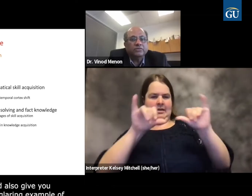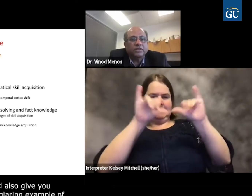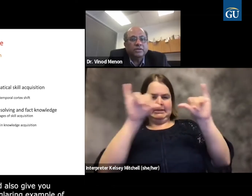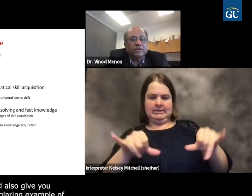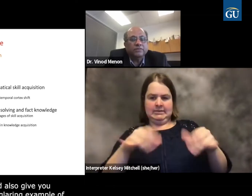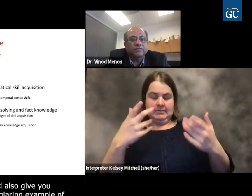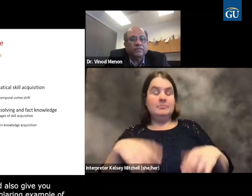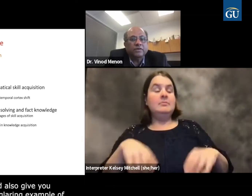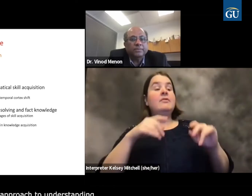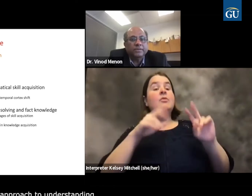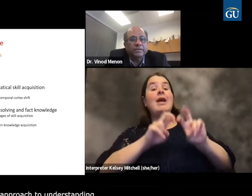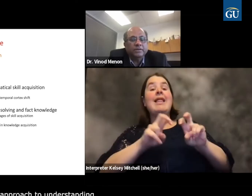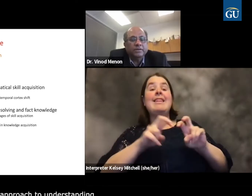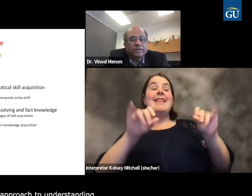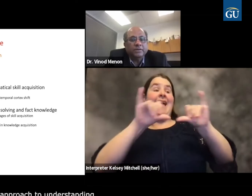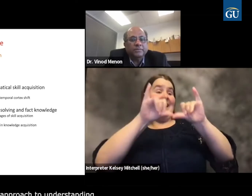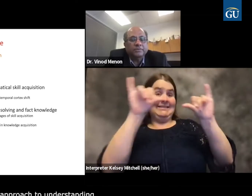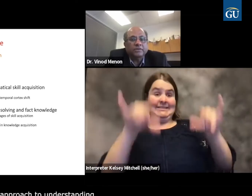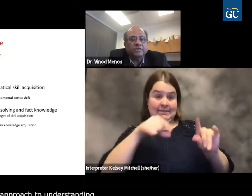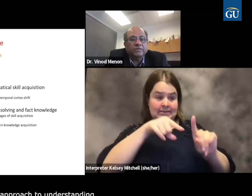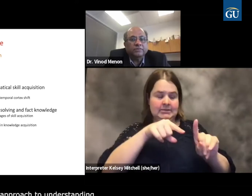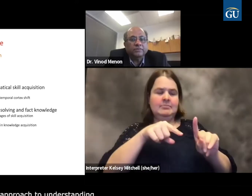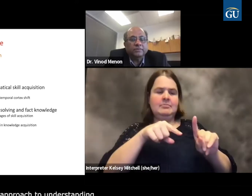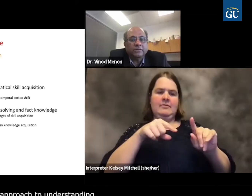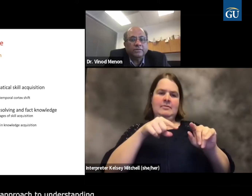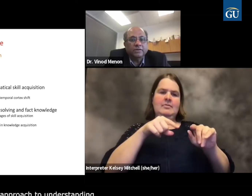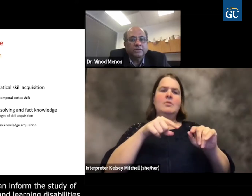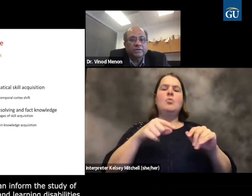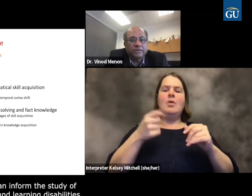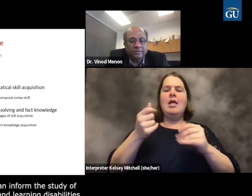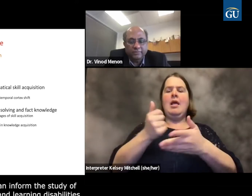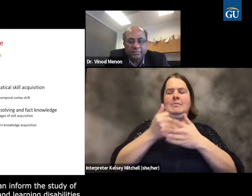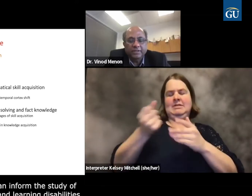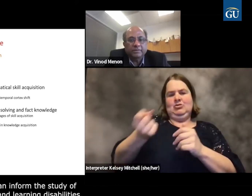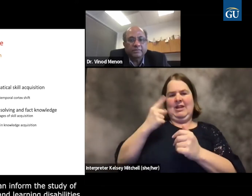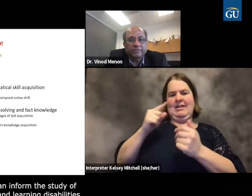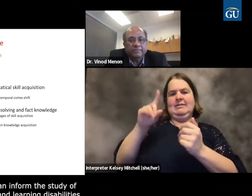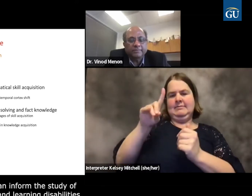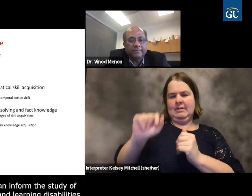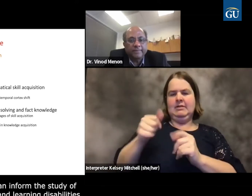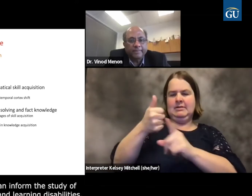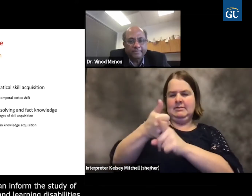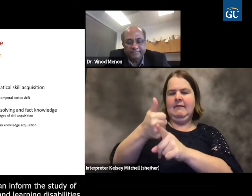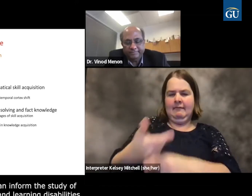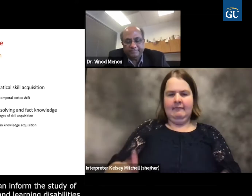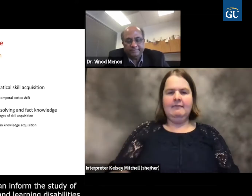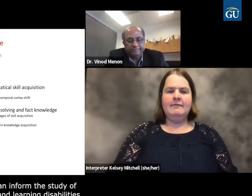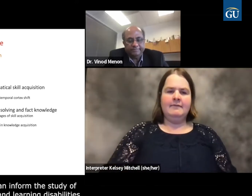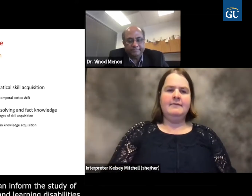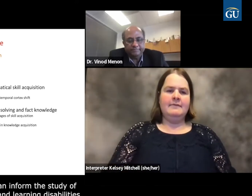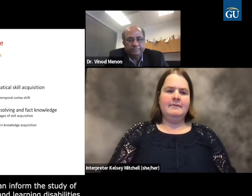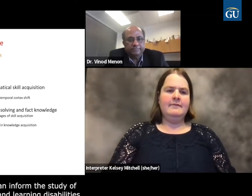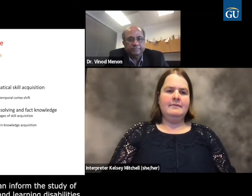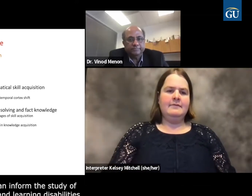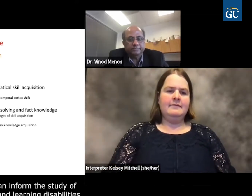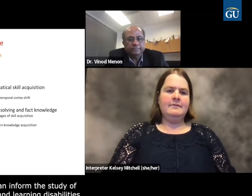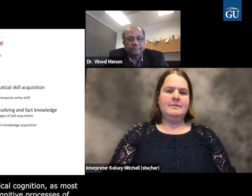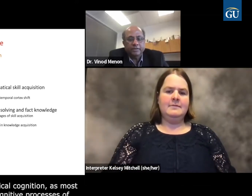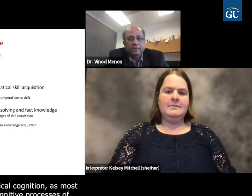understanding circuitry can inform the study of this calculator and learning disabilities